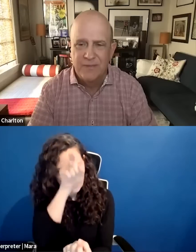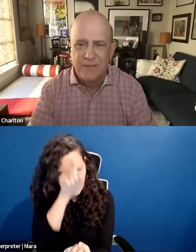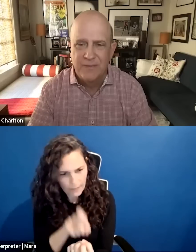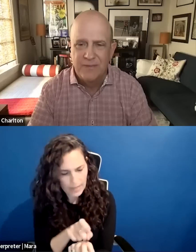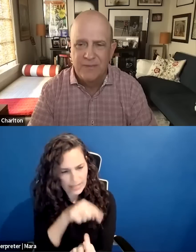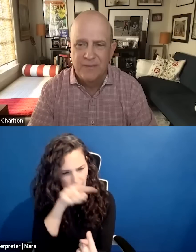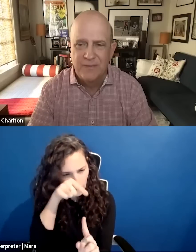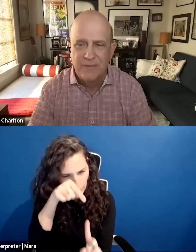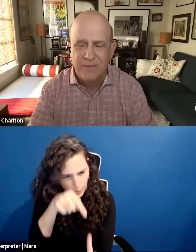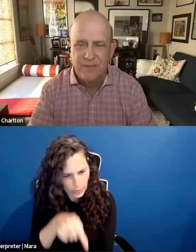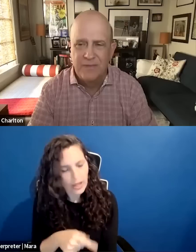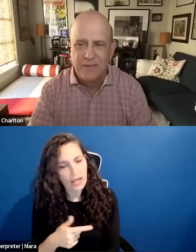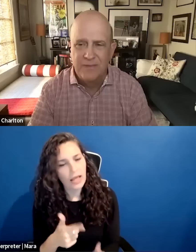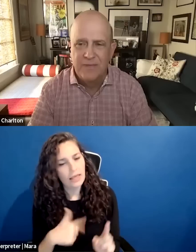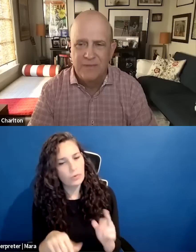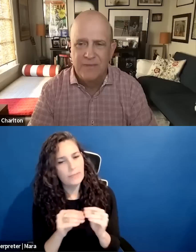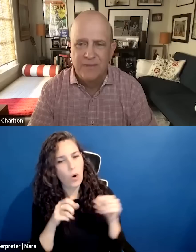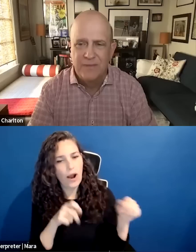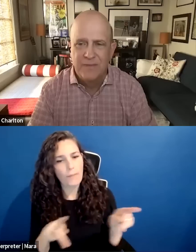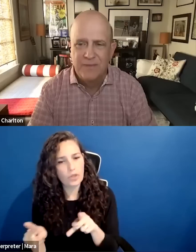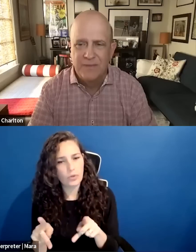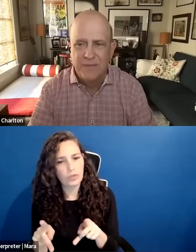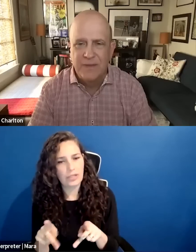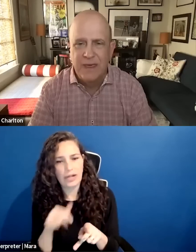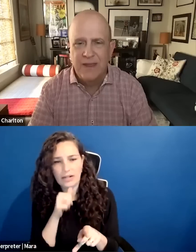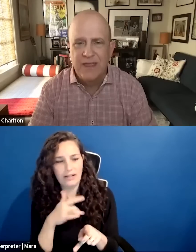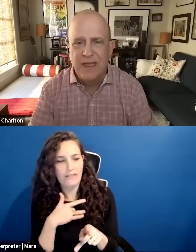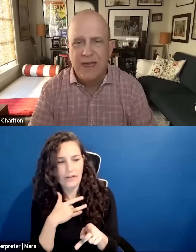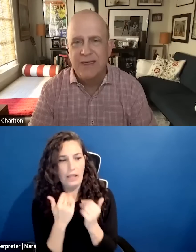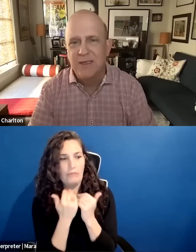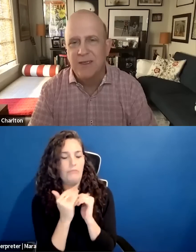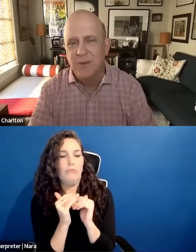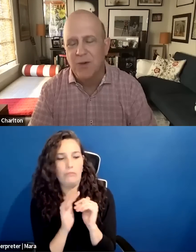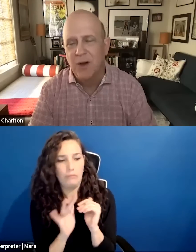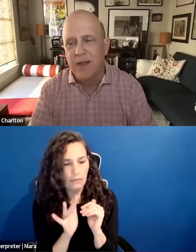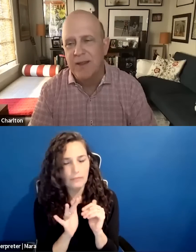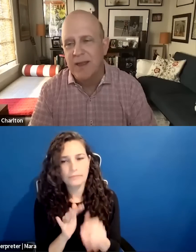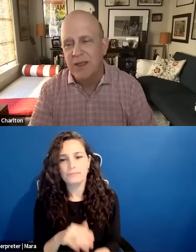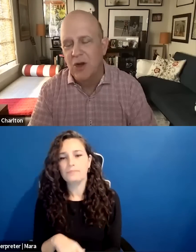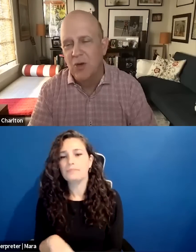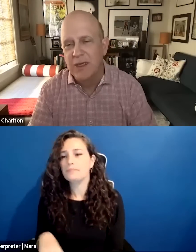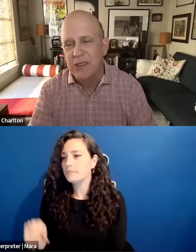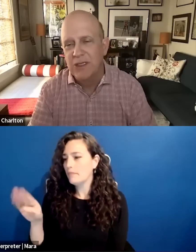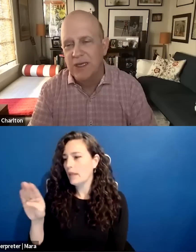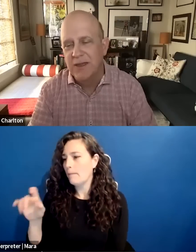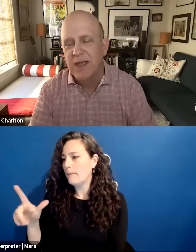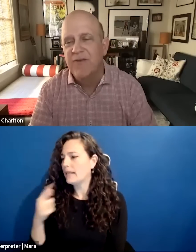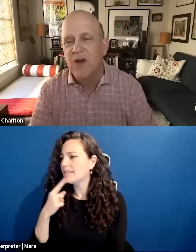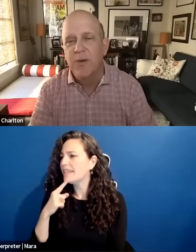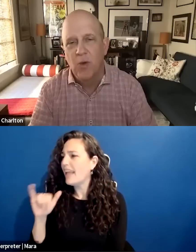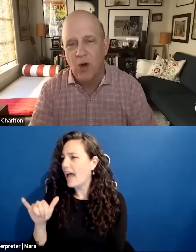It didn't feel like I was being pigeonholed. Yeah, I think that essence is important. Like invariably,